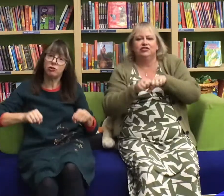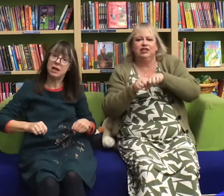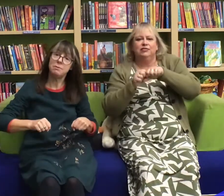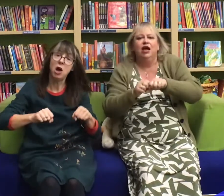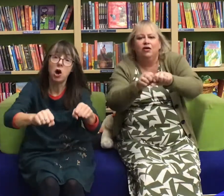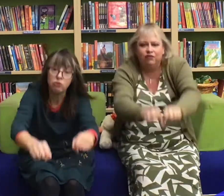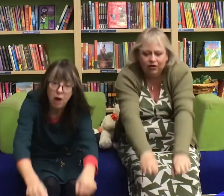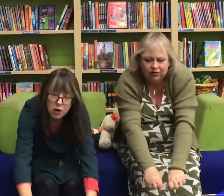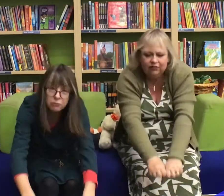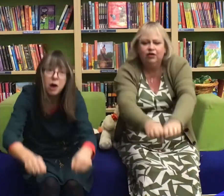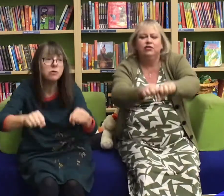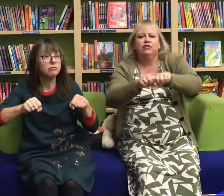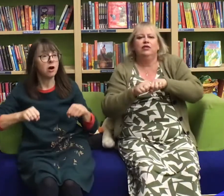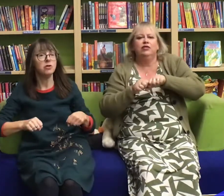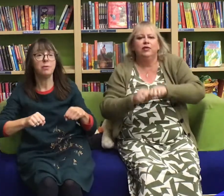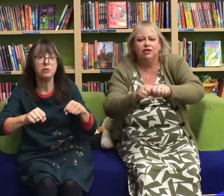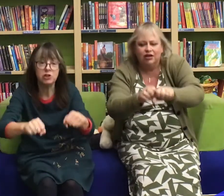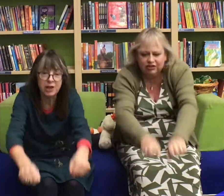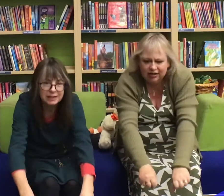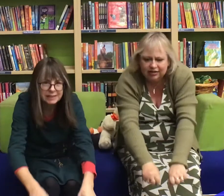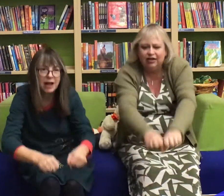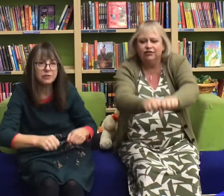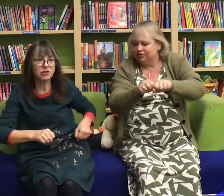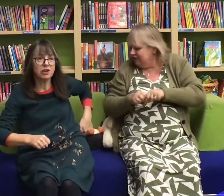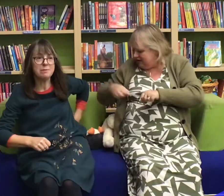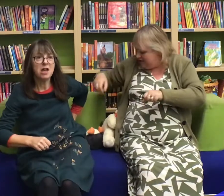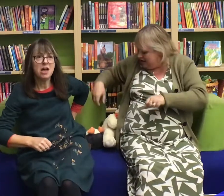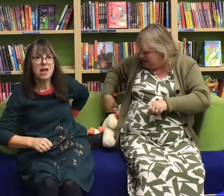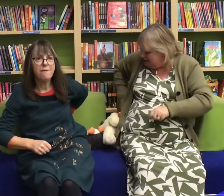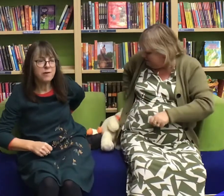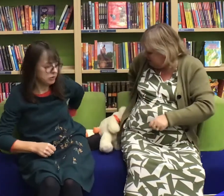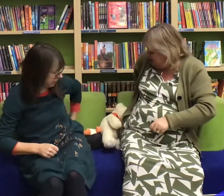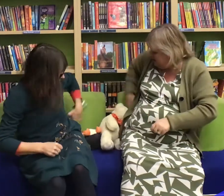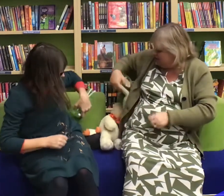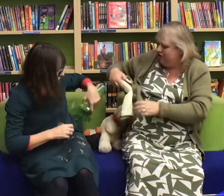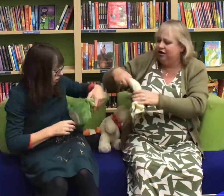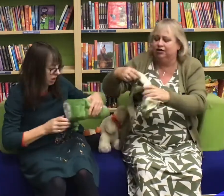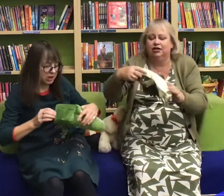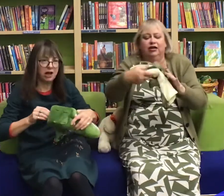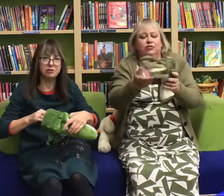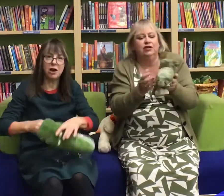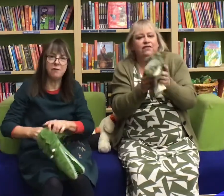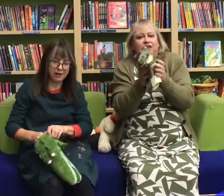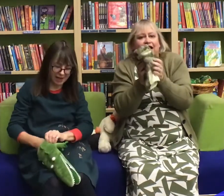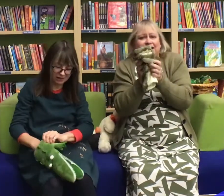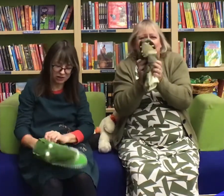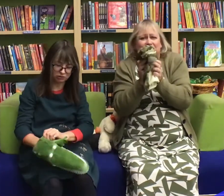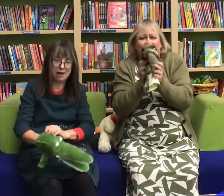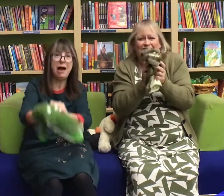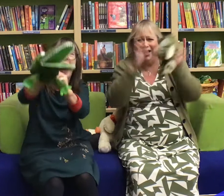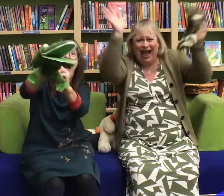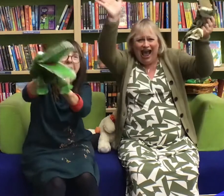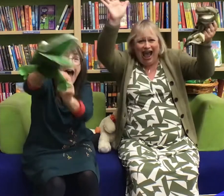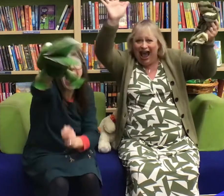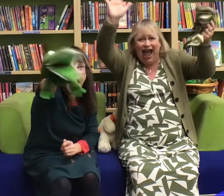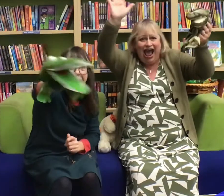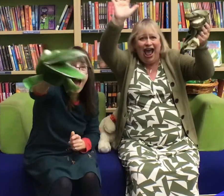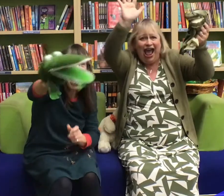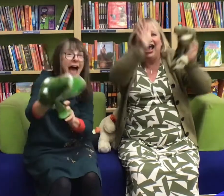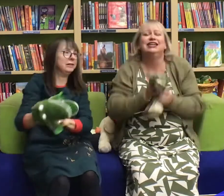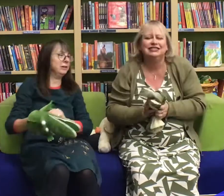Row row row your boat gently down the stream if you see a crocodile don't forget to scream.